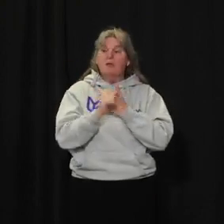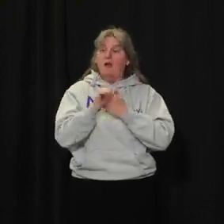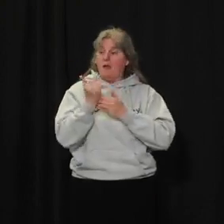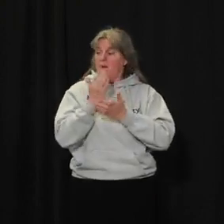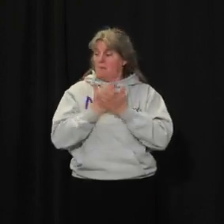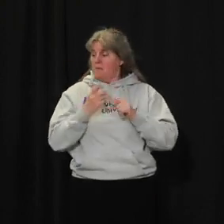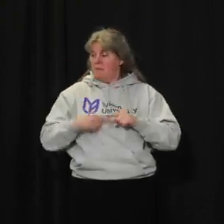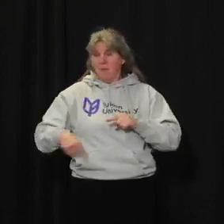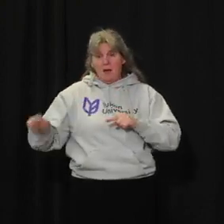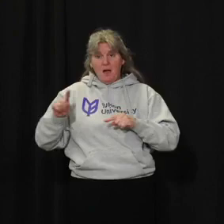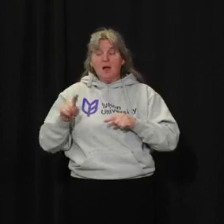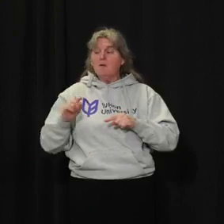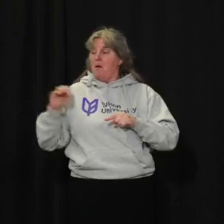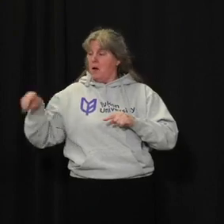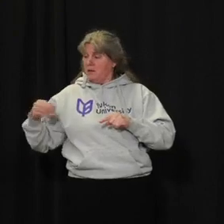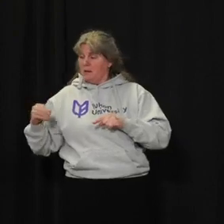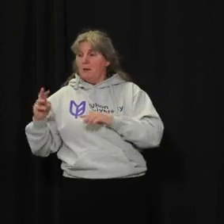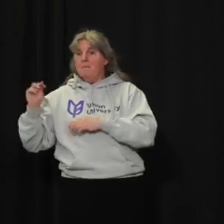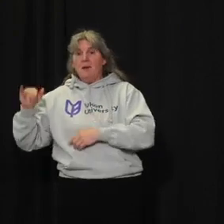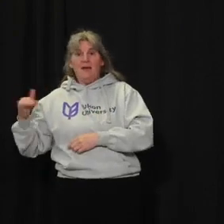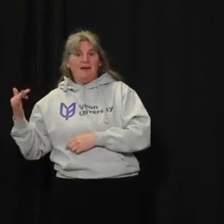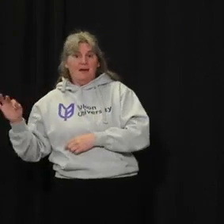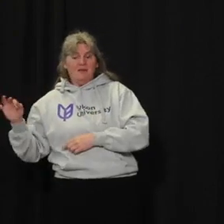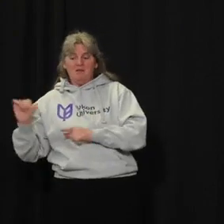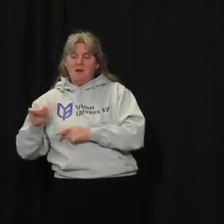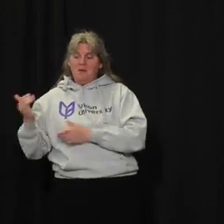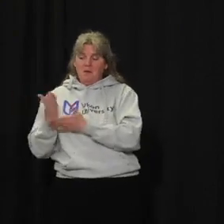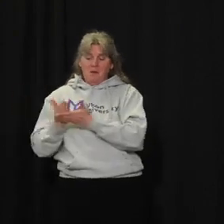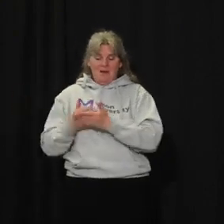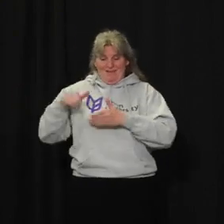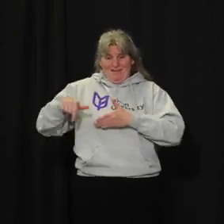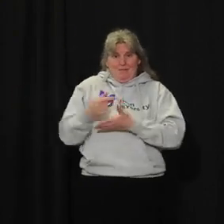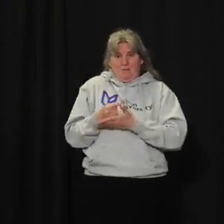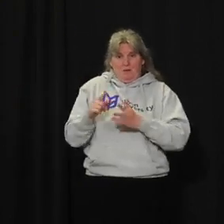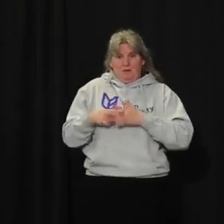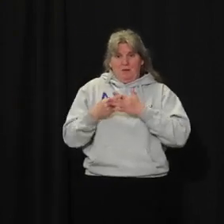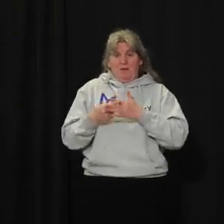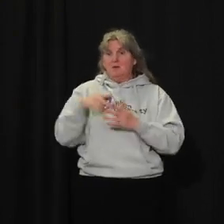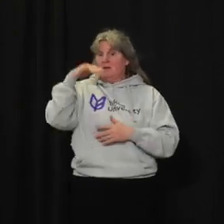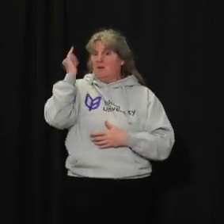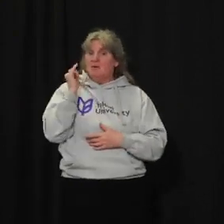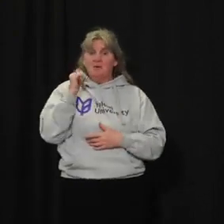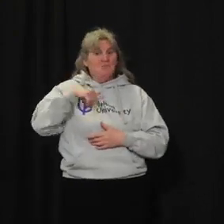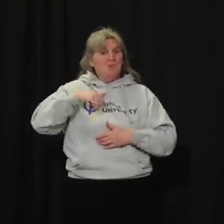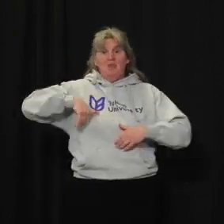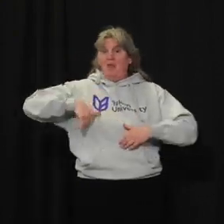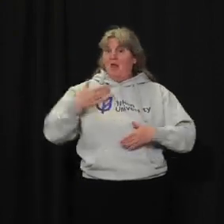many jurisdictions. Seeing those opening in Ontario May 19th, other jurisdictions this week.